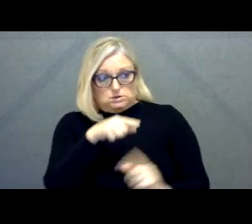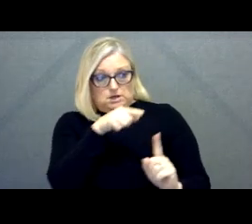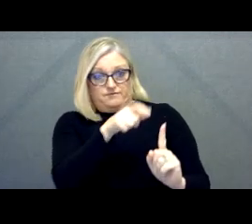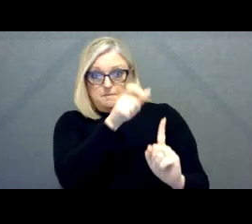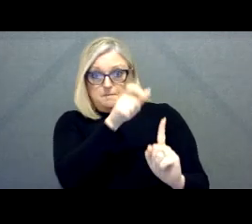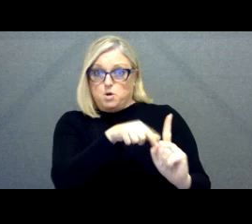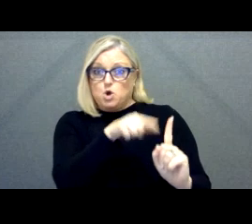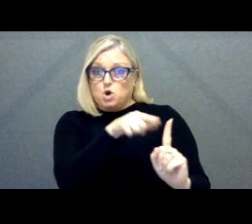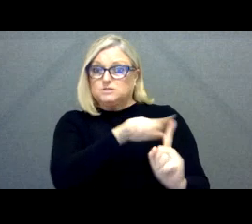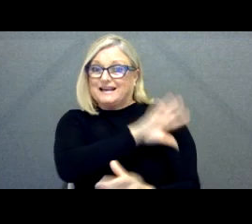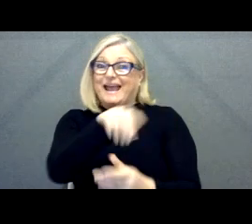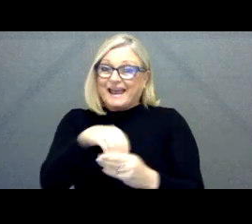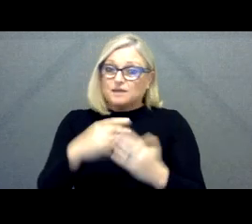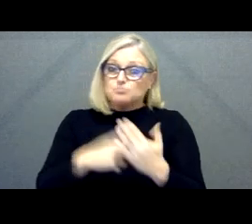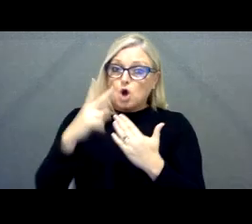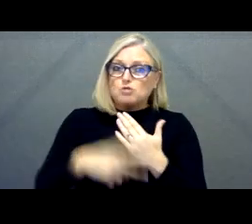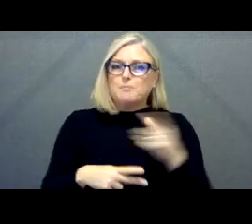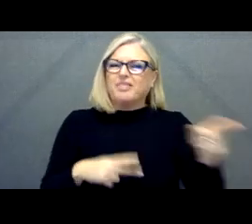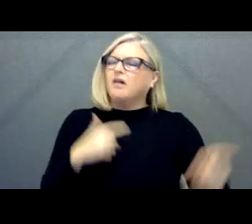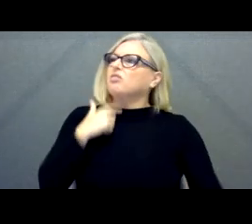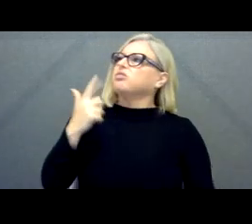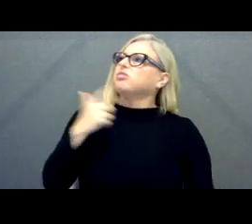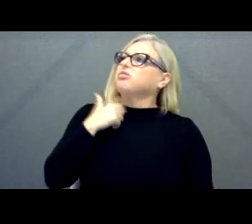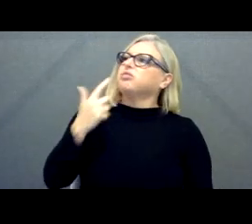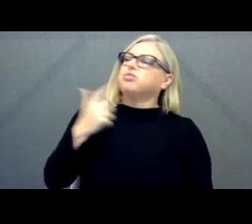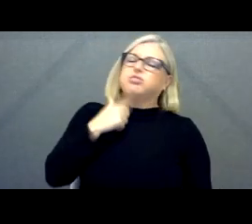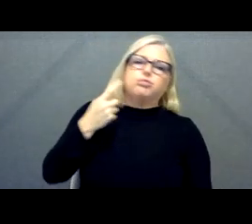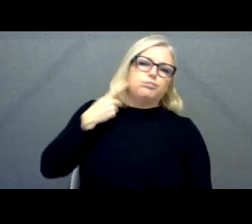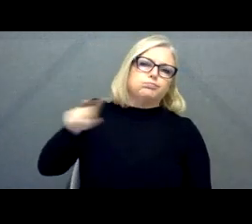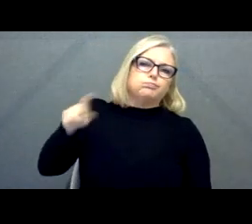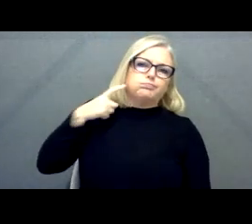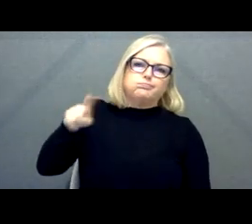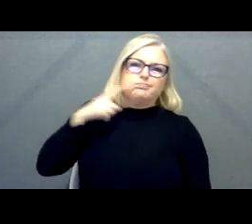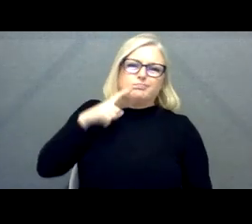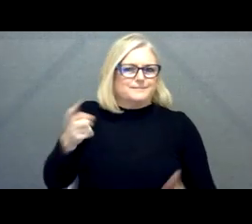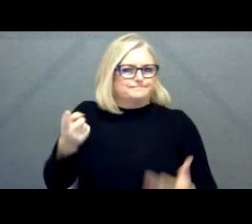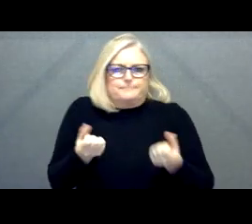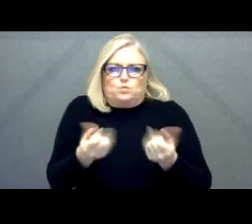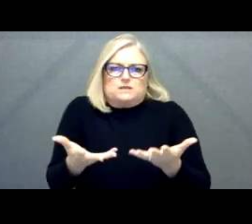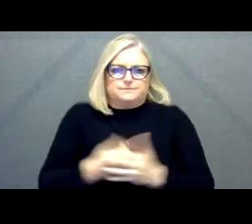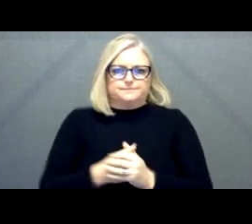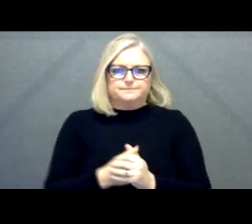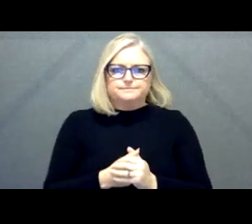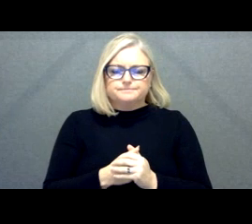committed to attending those uh those appointments and then ultimately it's for the court to decide